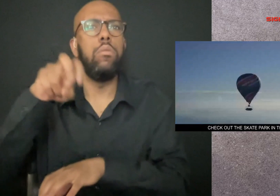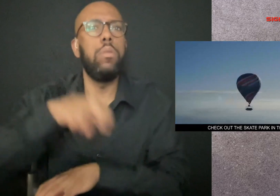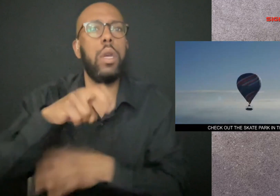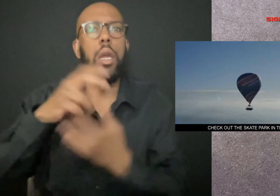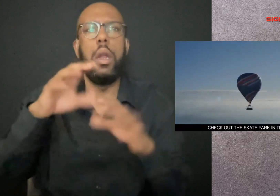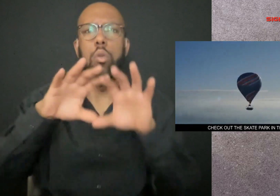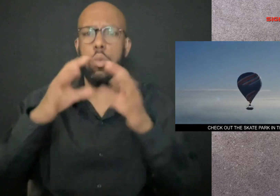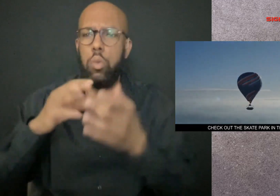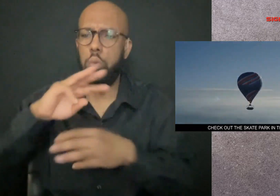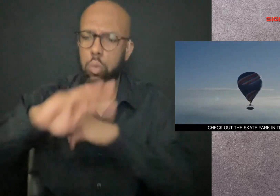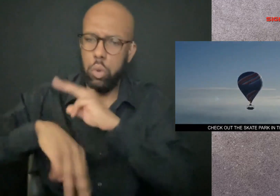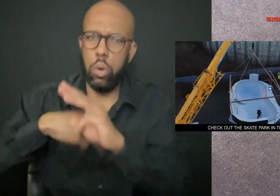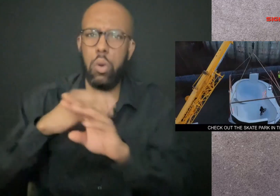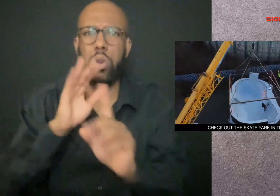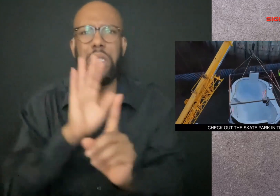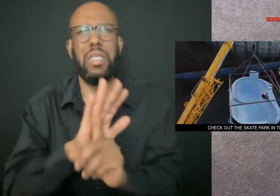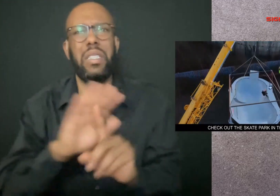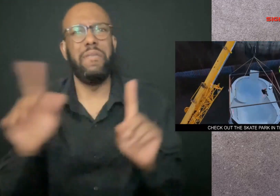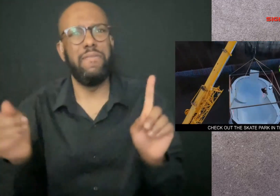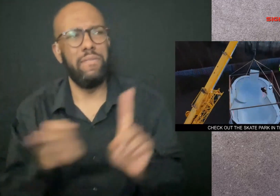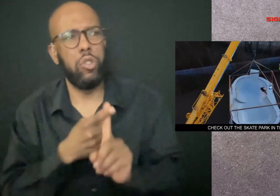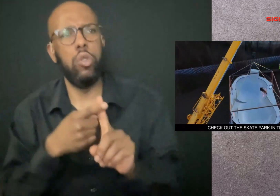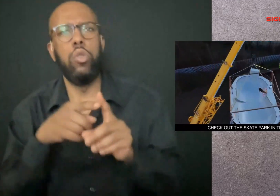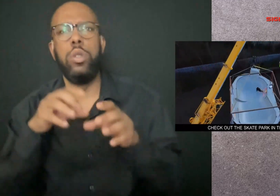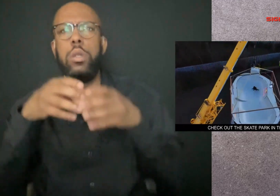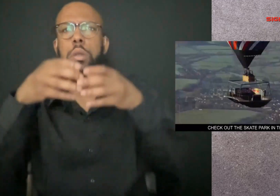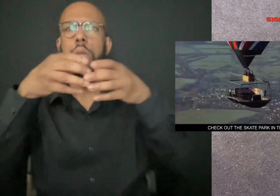all the numbers are slightly below the typical